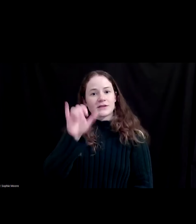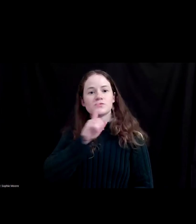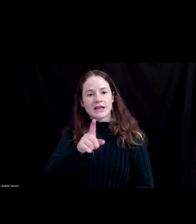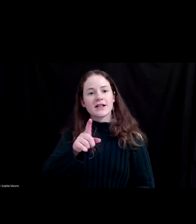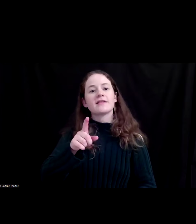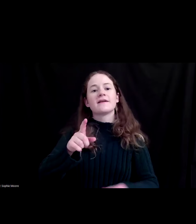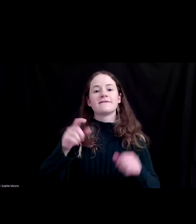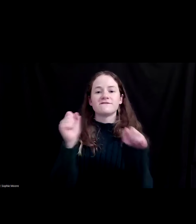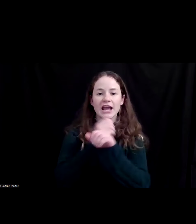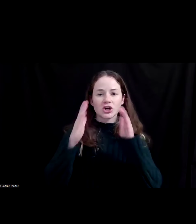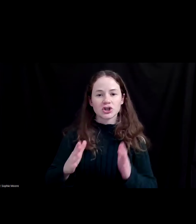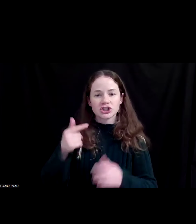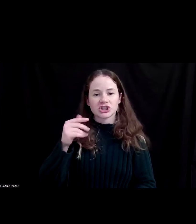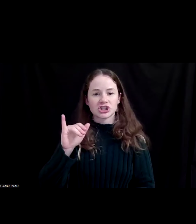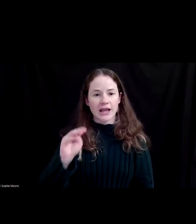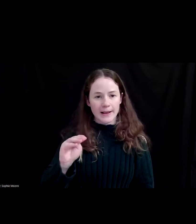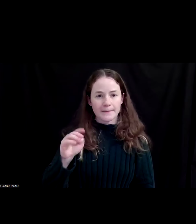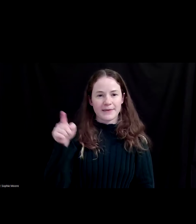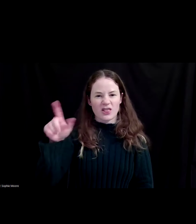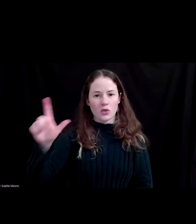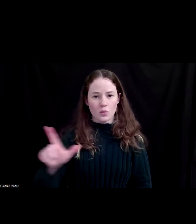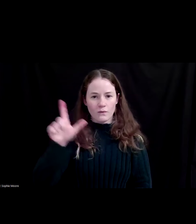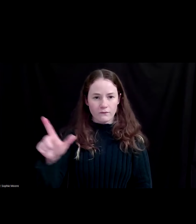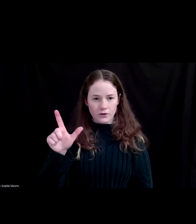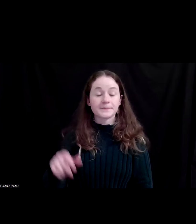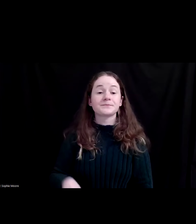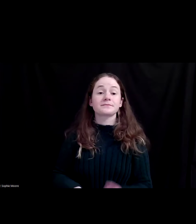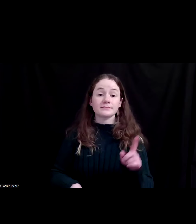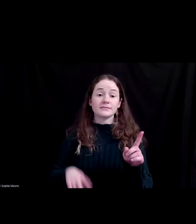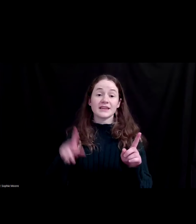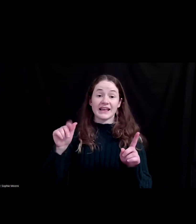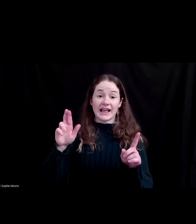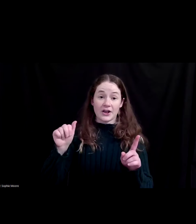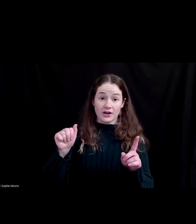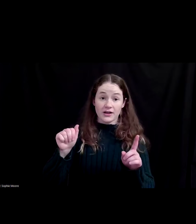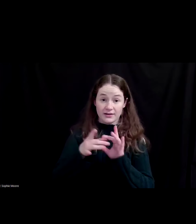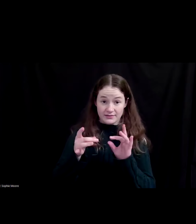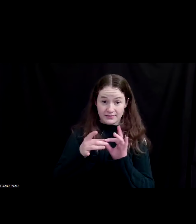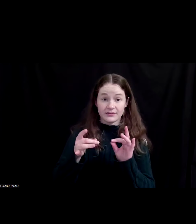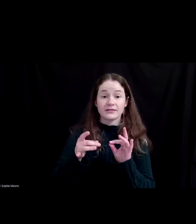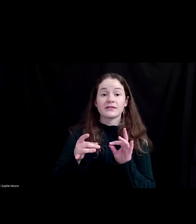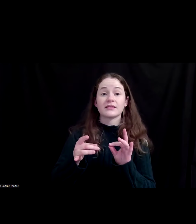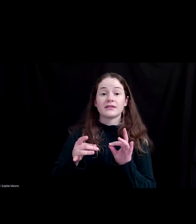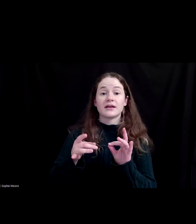particular communities may know more about what is available in their communities. We want to be able to